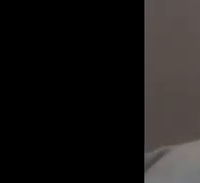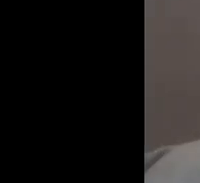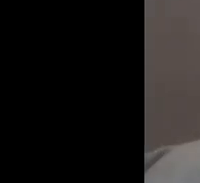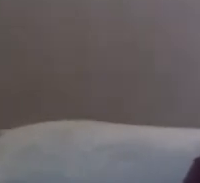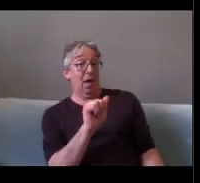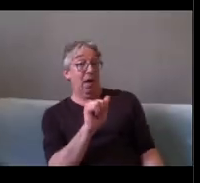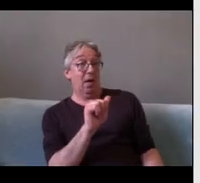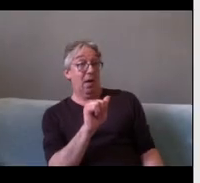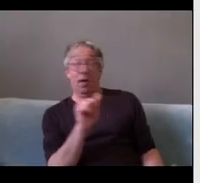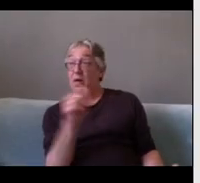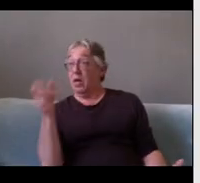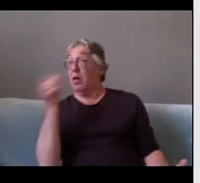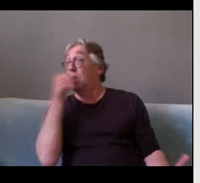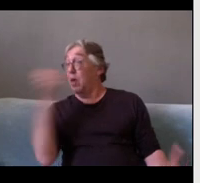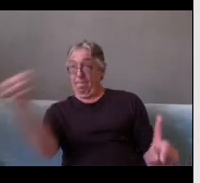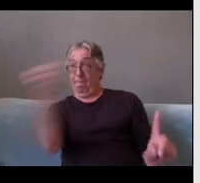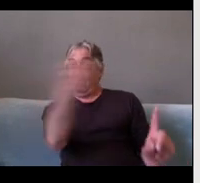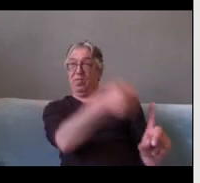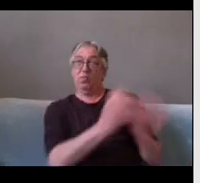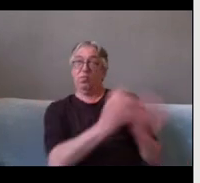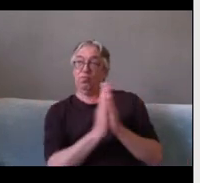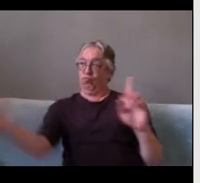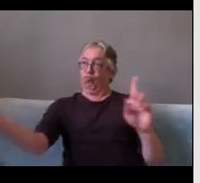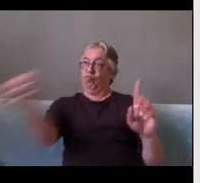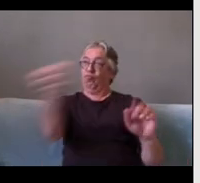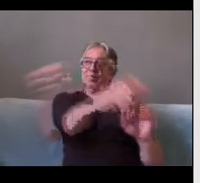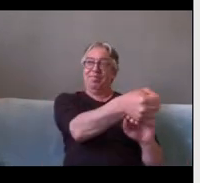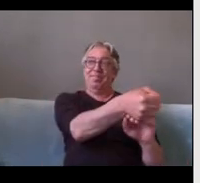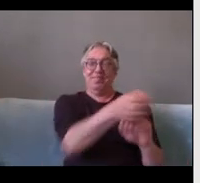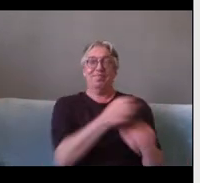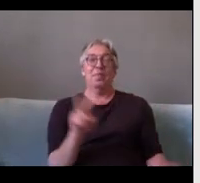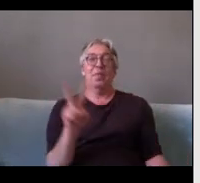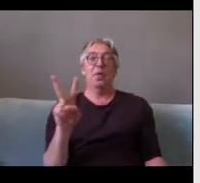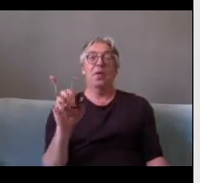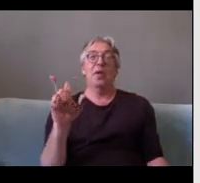so Valentina, can you share your information with us?